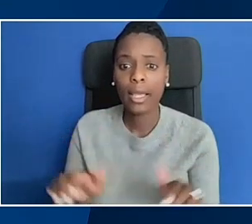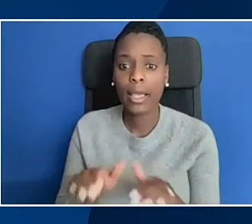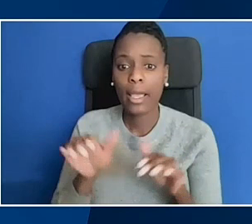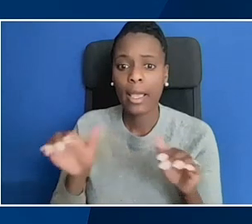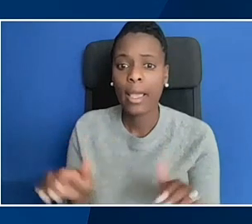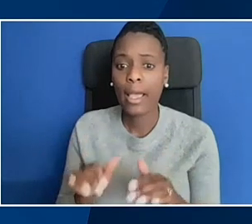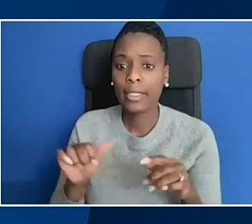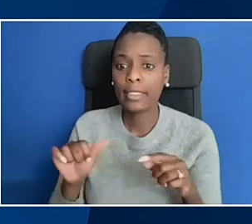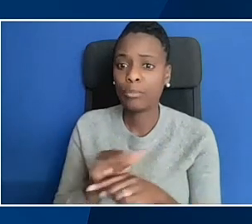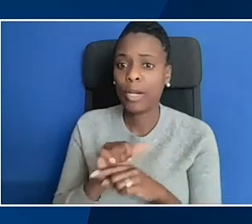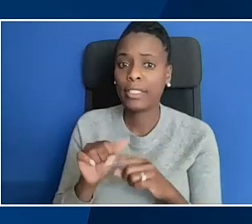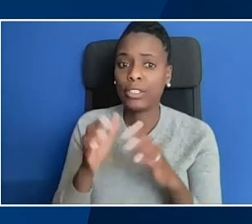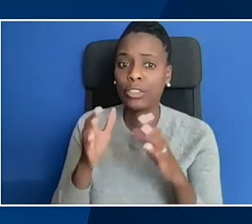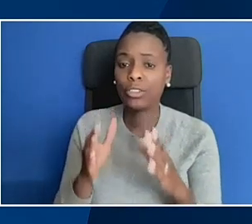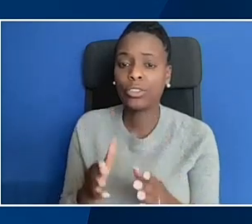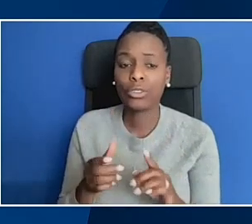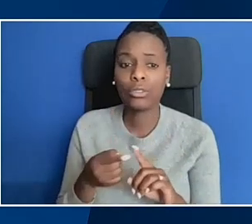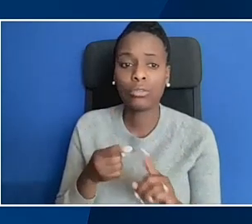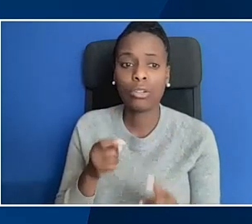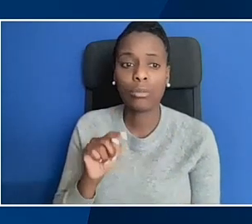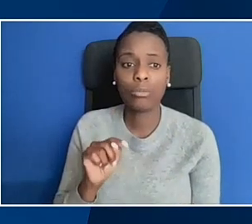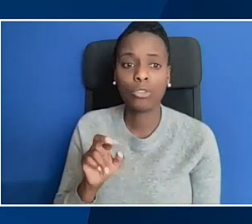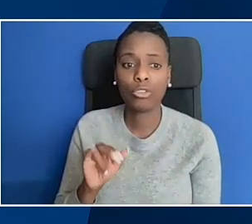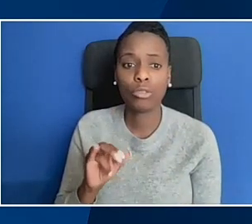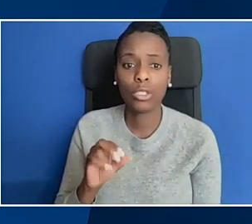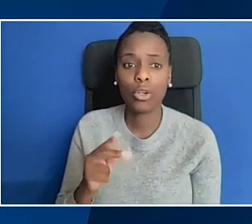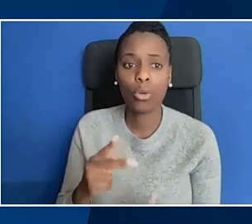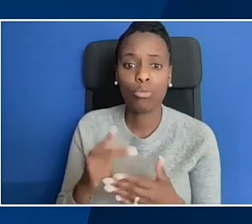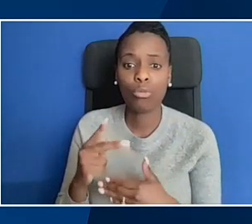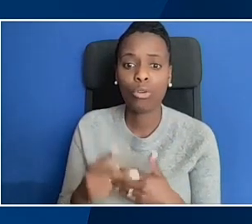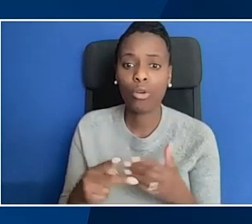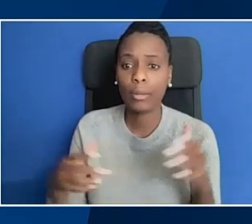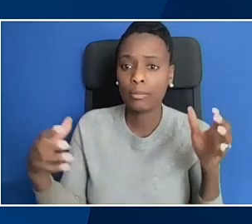the TRIO Programs would meet briefly, and